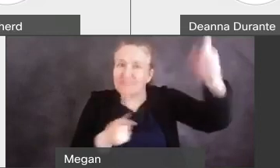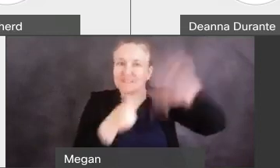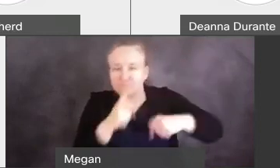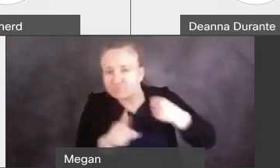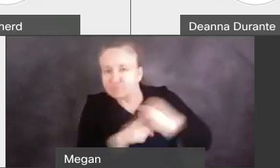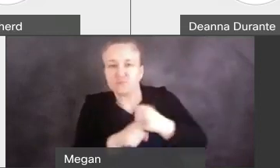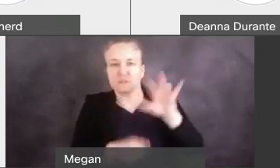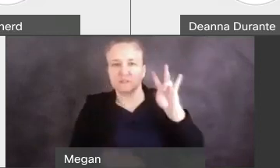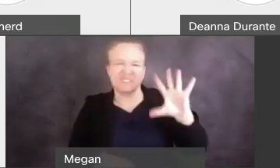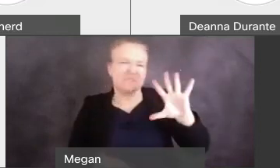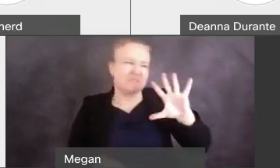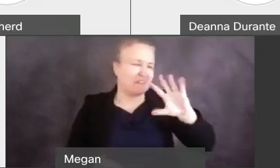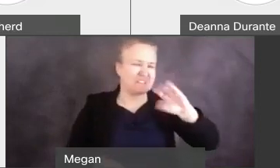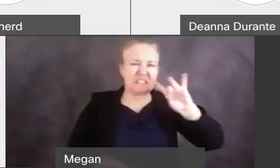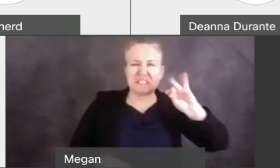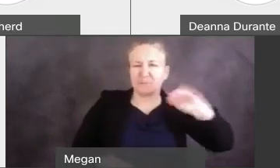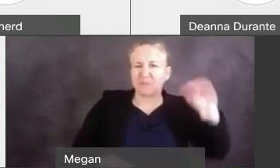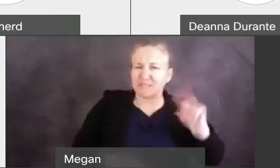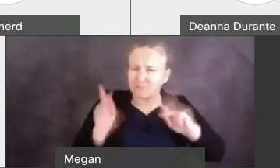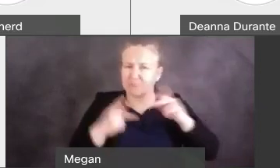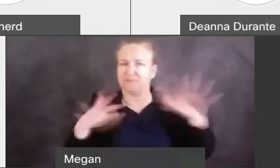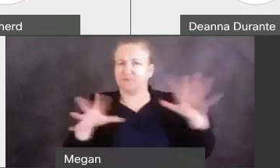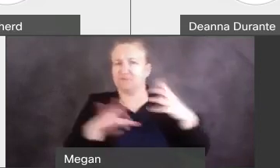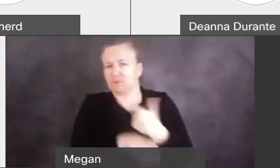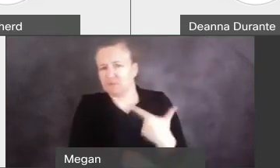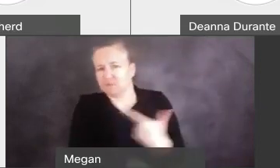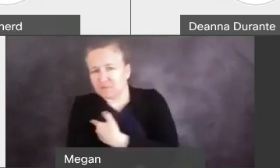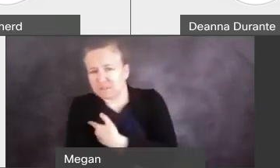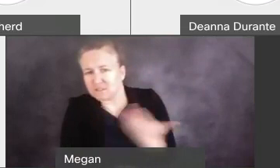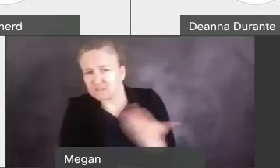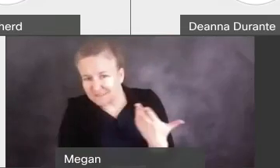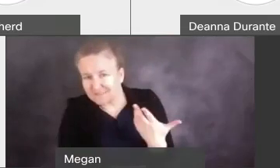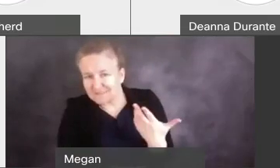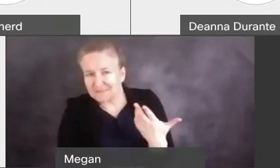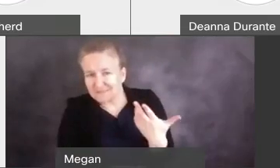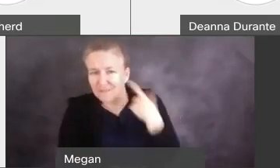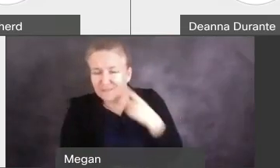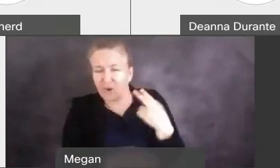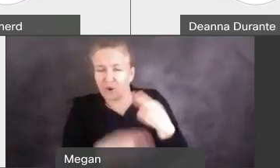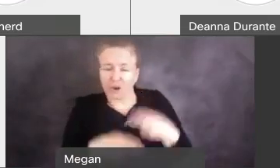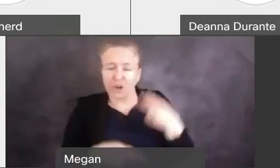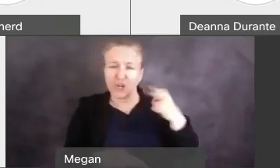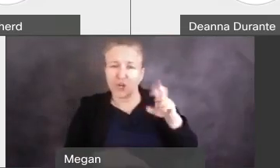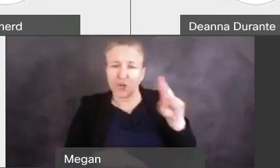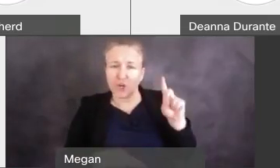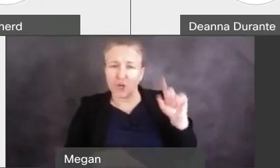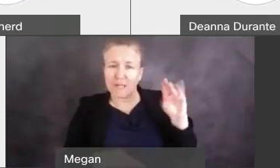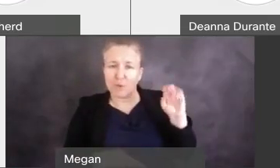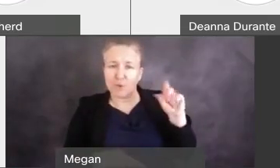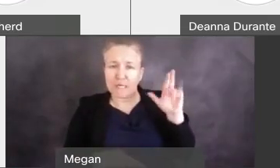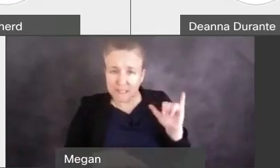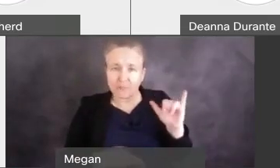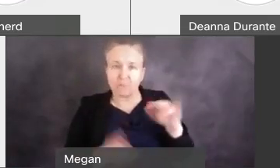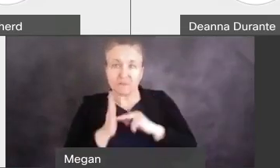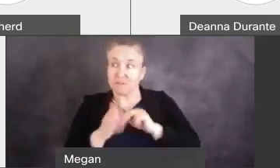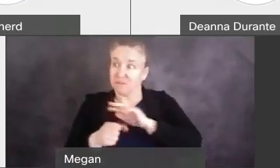to have vaccinated to reach some level of herd immunity. So and what also goes along with